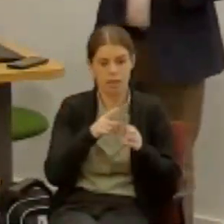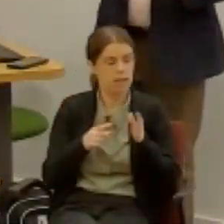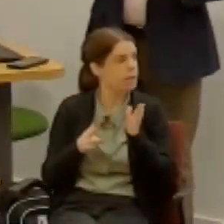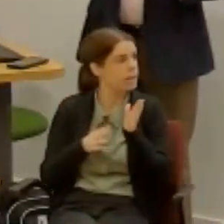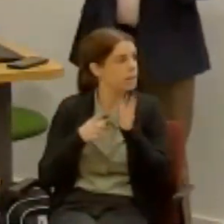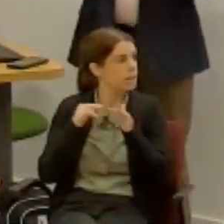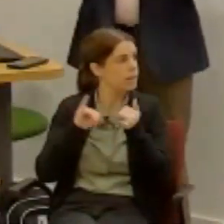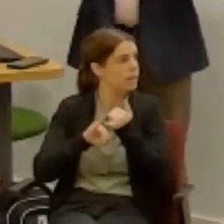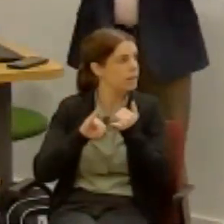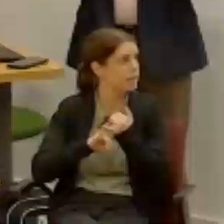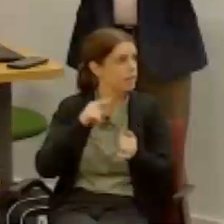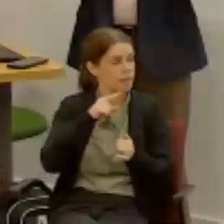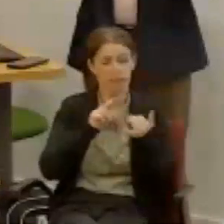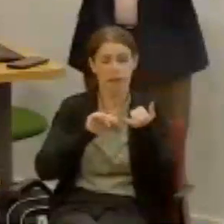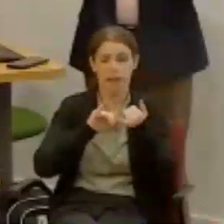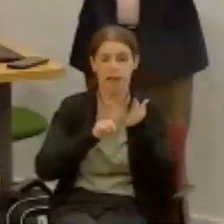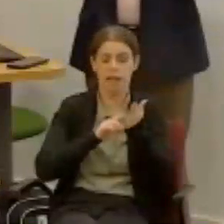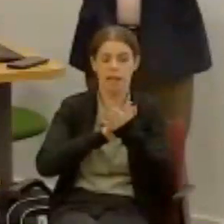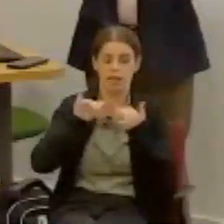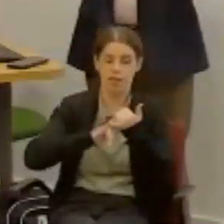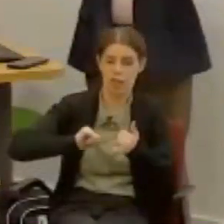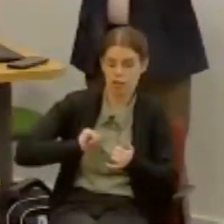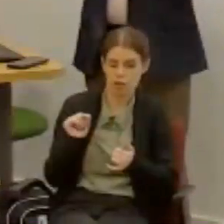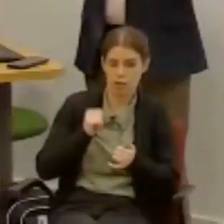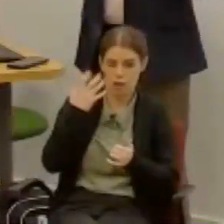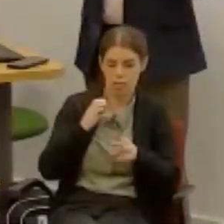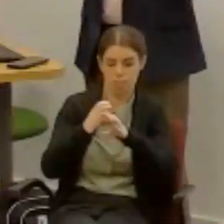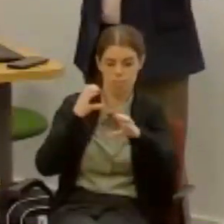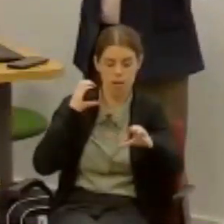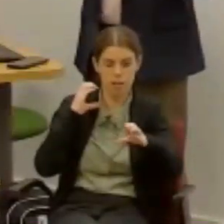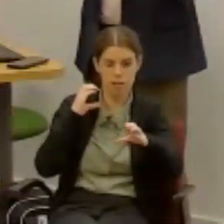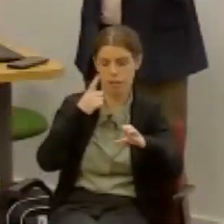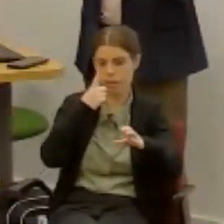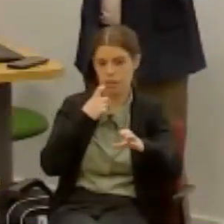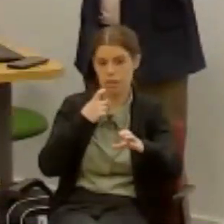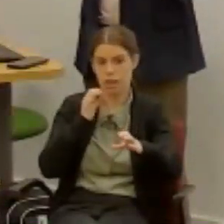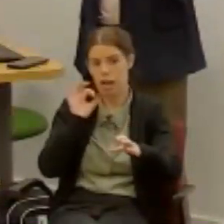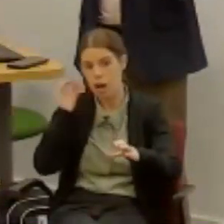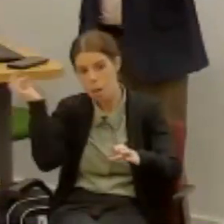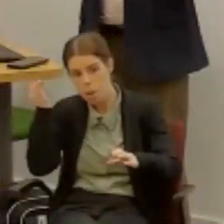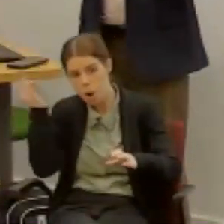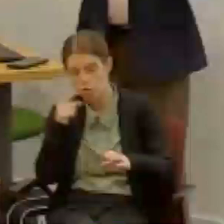So, NHS education, Scotland has a truck which you can borrow if you want to.